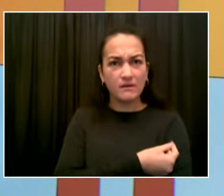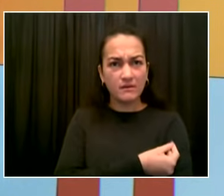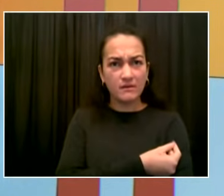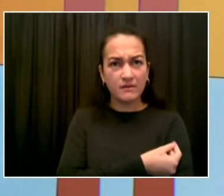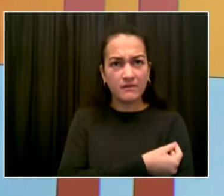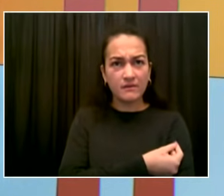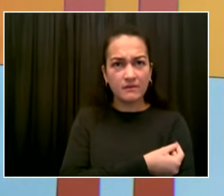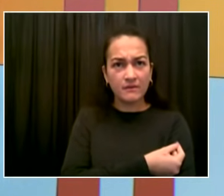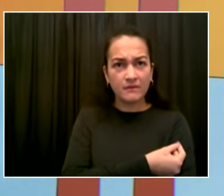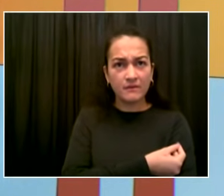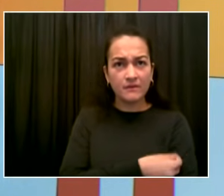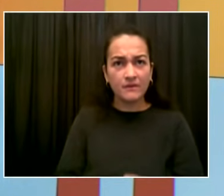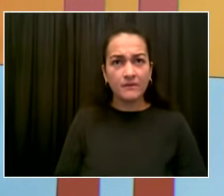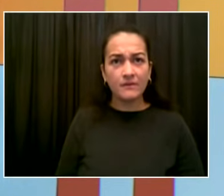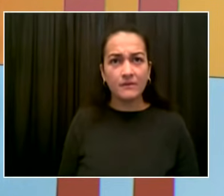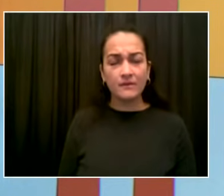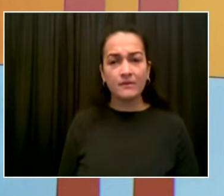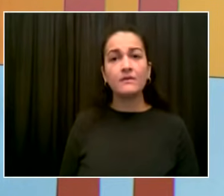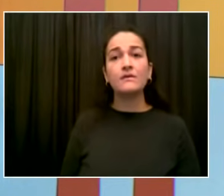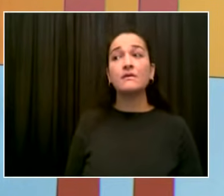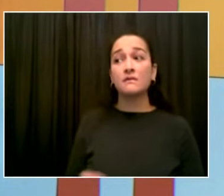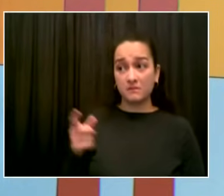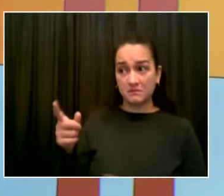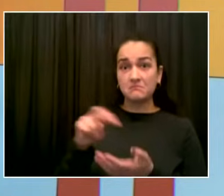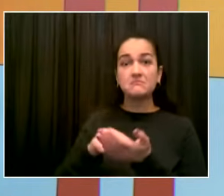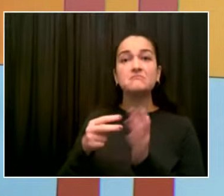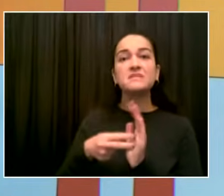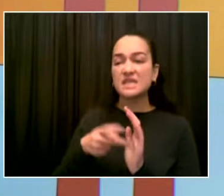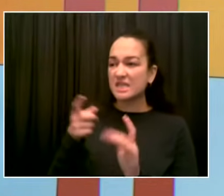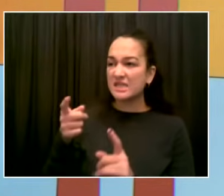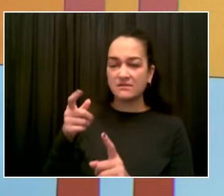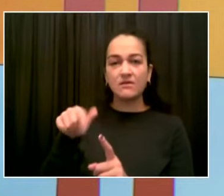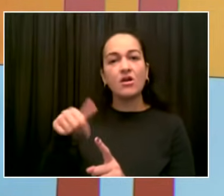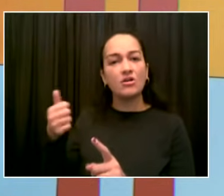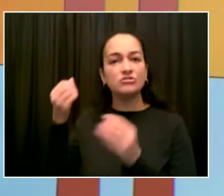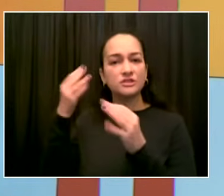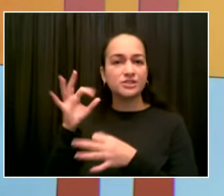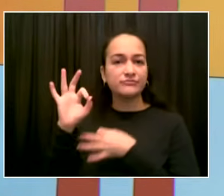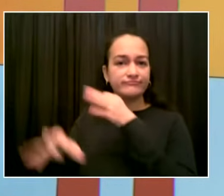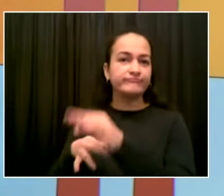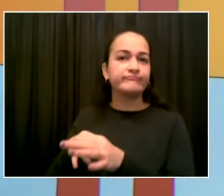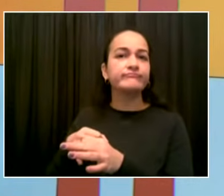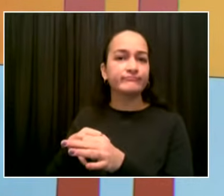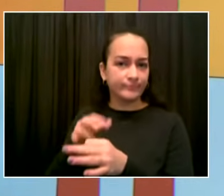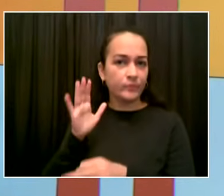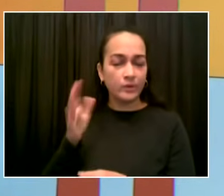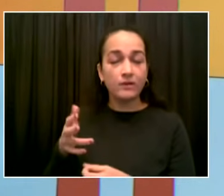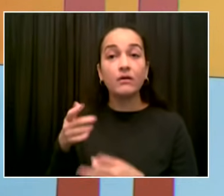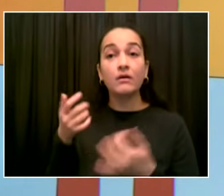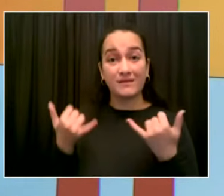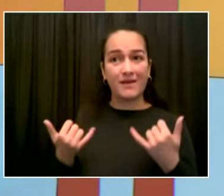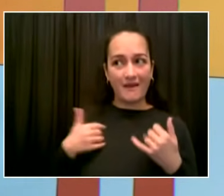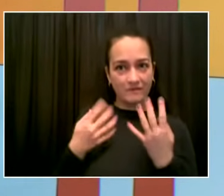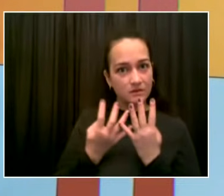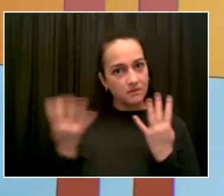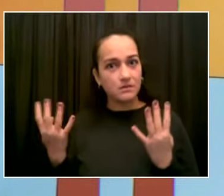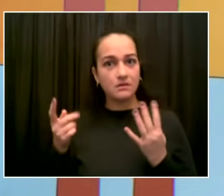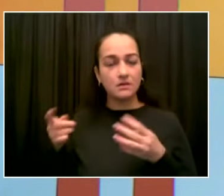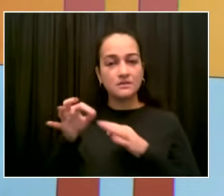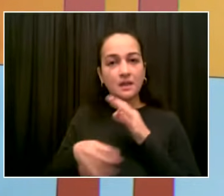SUBSTITUTES RDYEA TO MOVE IN. WE ARE!FERY ONCFIDENT TO MAKE THIS EQUATION WORK. THE NEXT IS YOLOV FROM THE CITY.